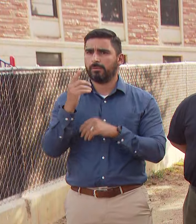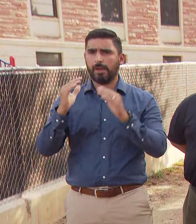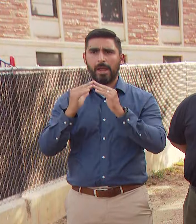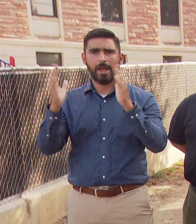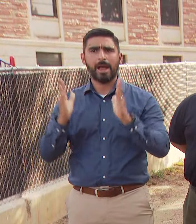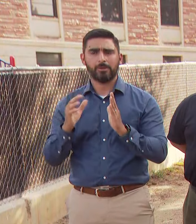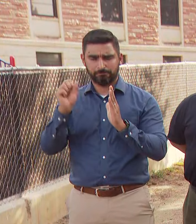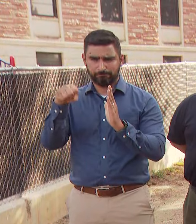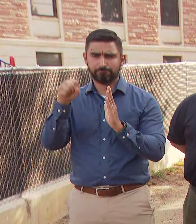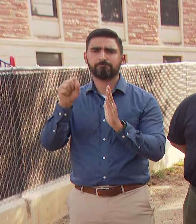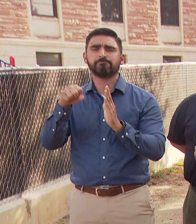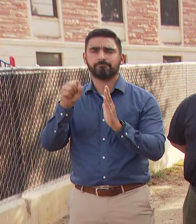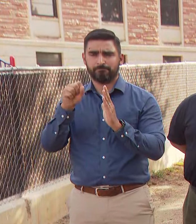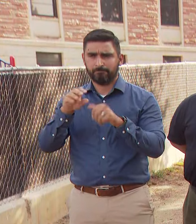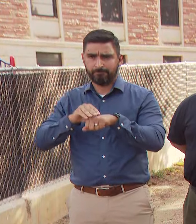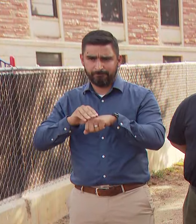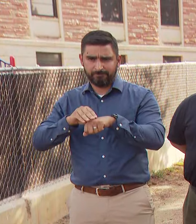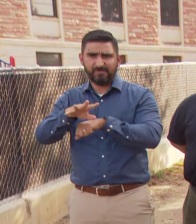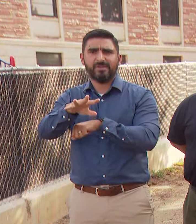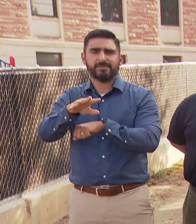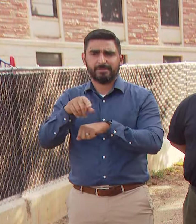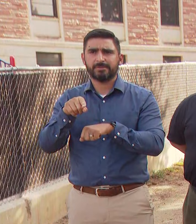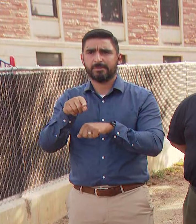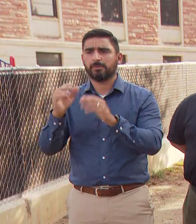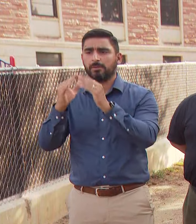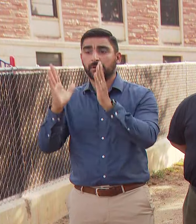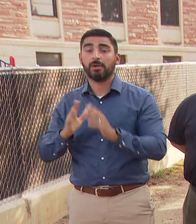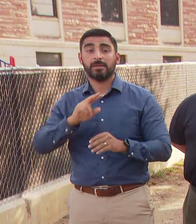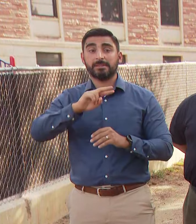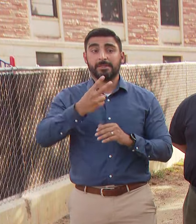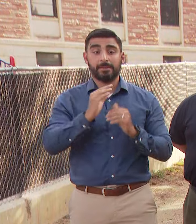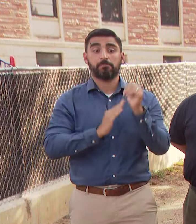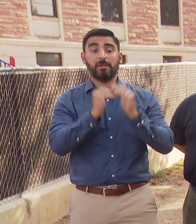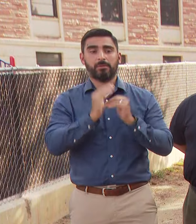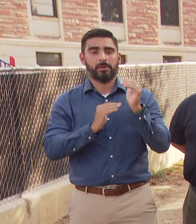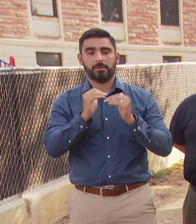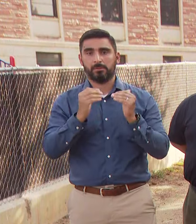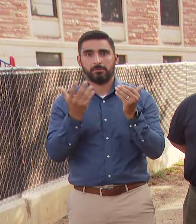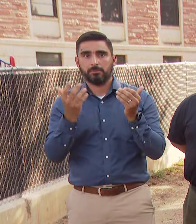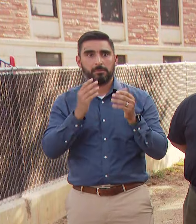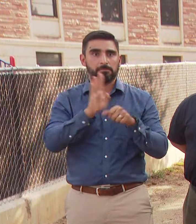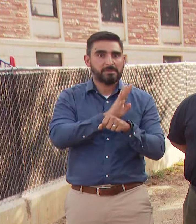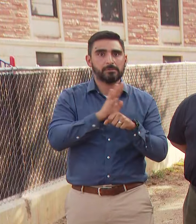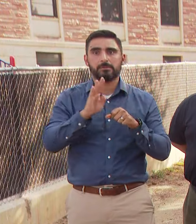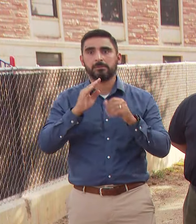We do not, we cannot confirm what that second structure was at this point. We're still working to confirm that.